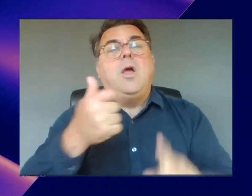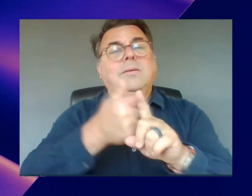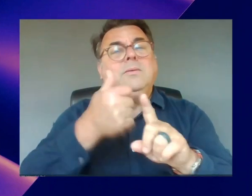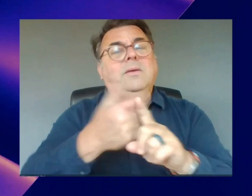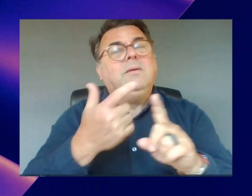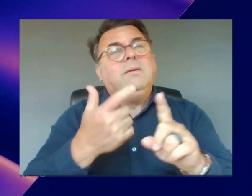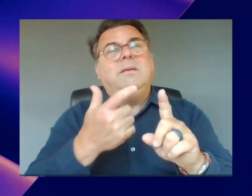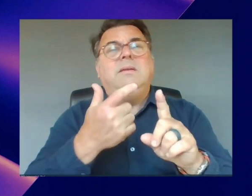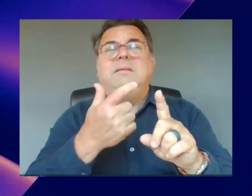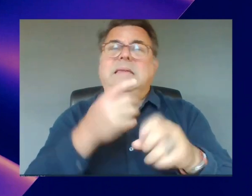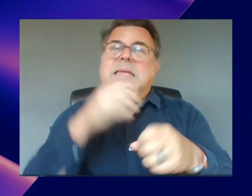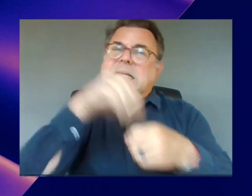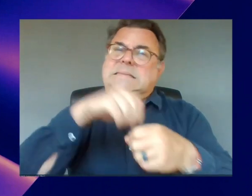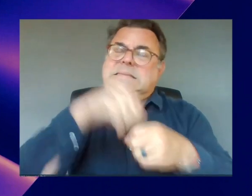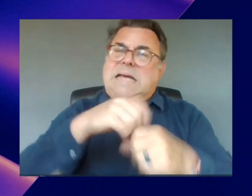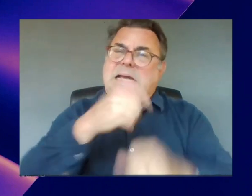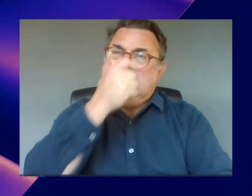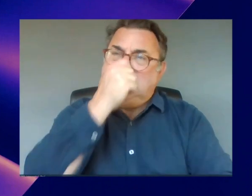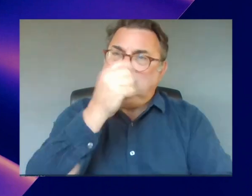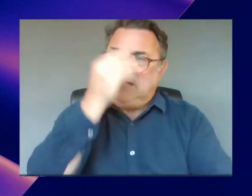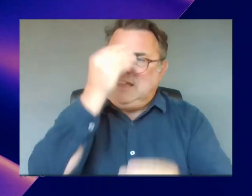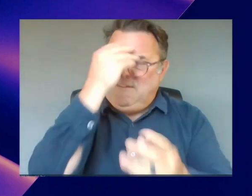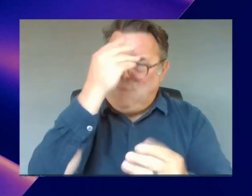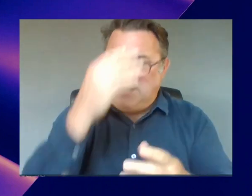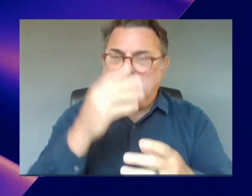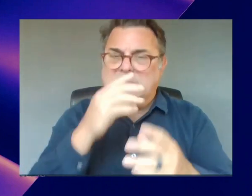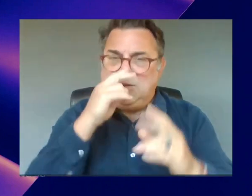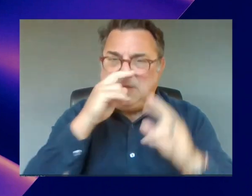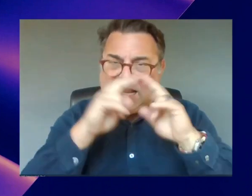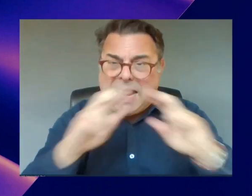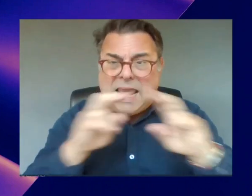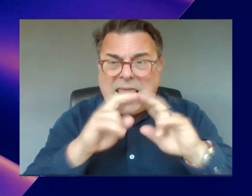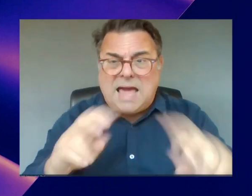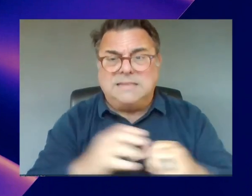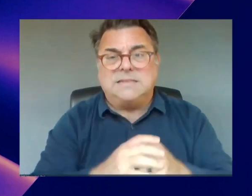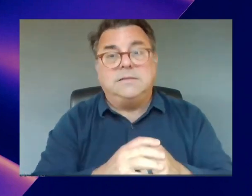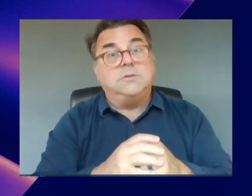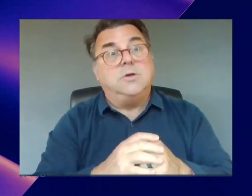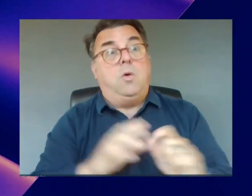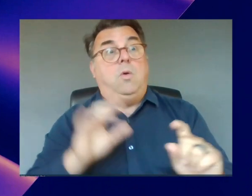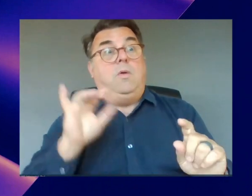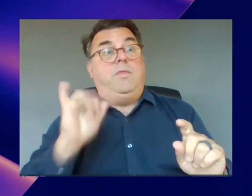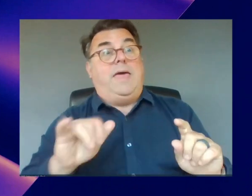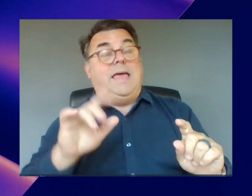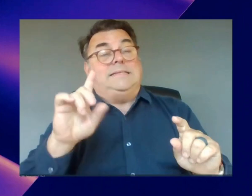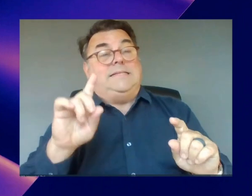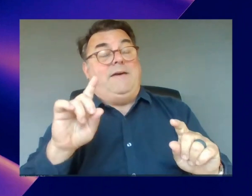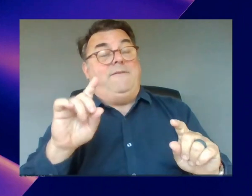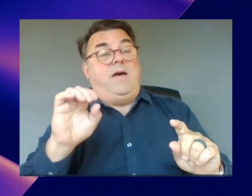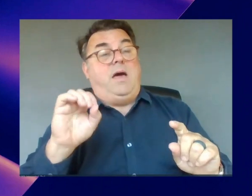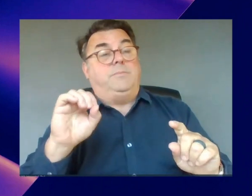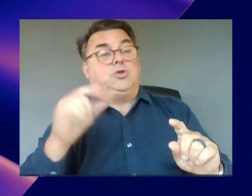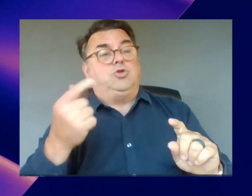inside that you individually kind of look through and that's exactly where this feature and we'll go through a use case we'll really bring some power.